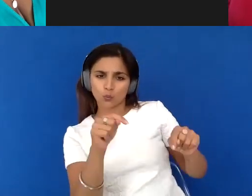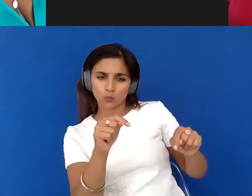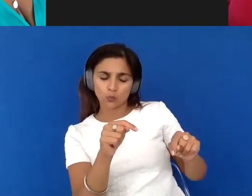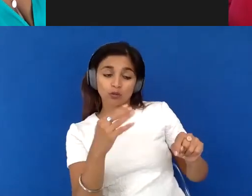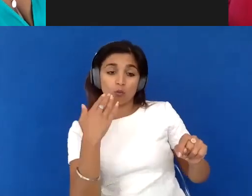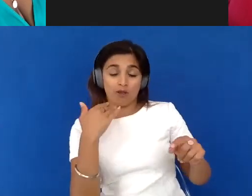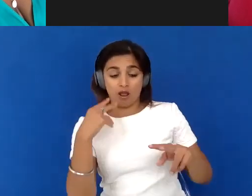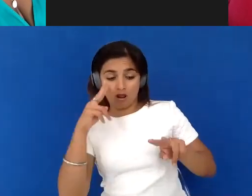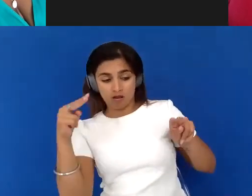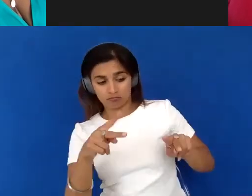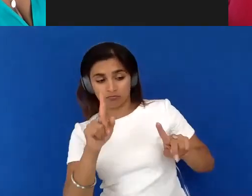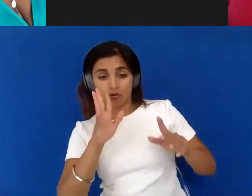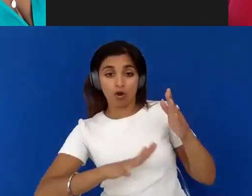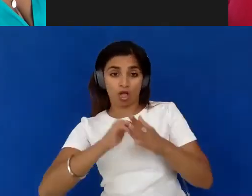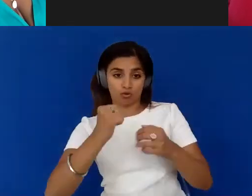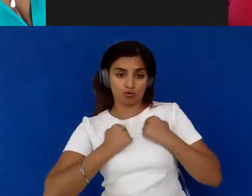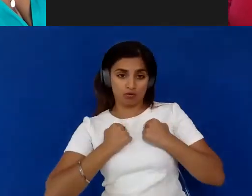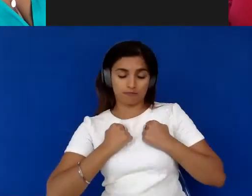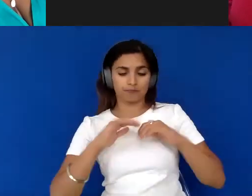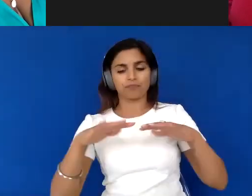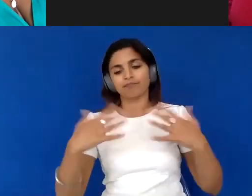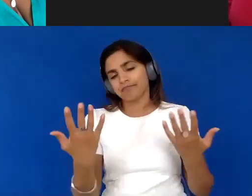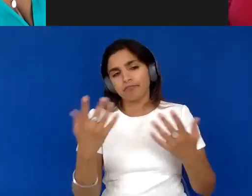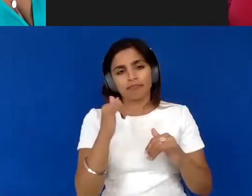you're looking if we're diagnosing all of these things and understandings of